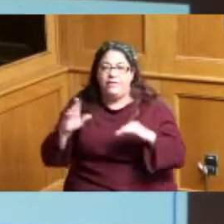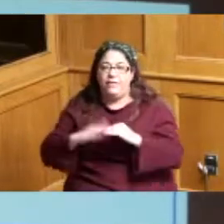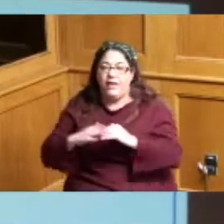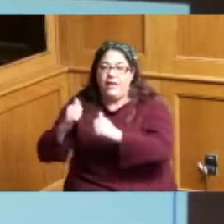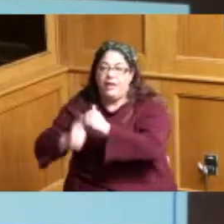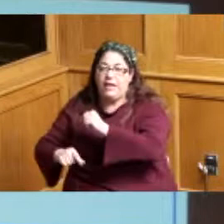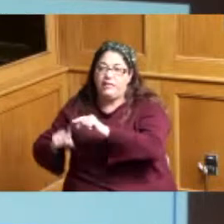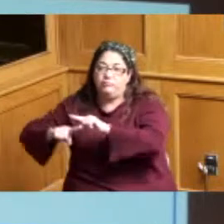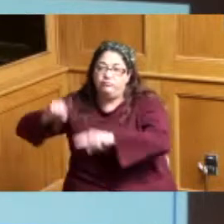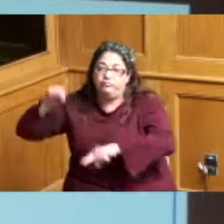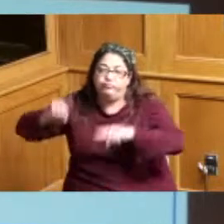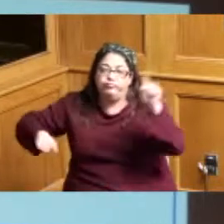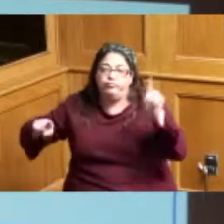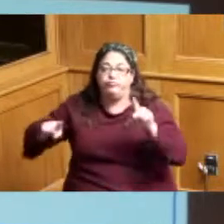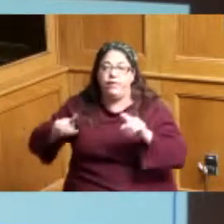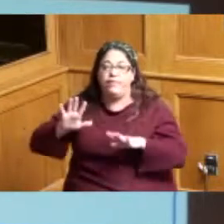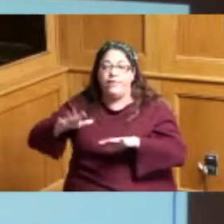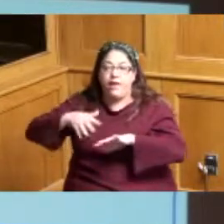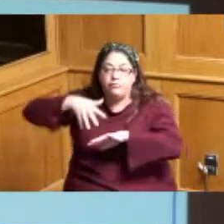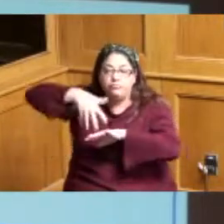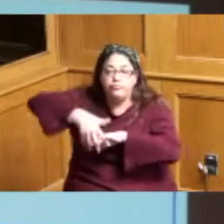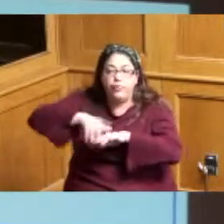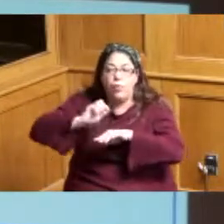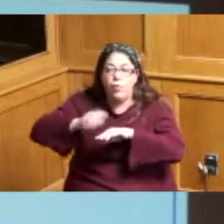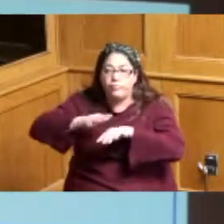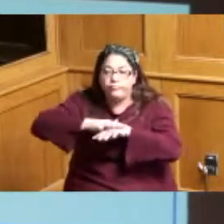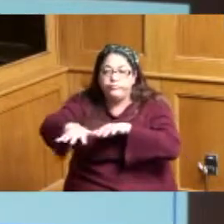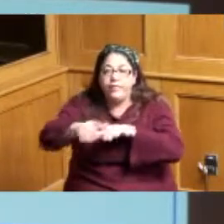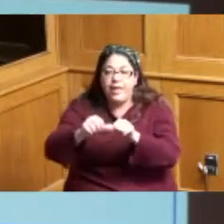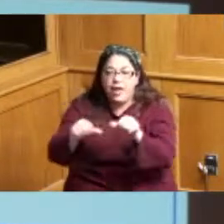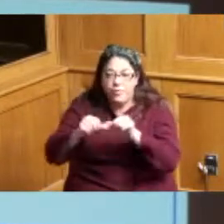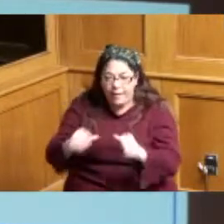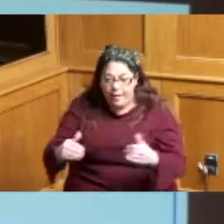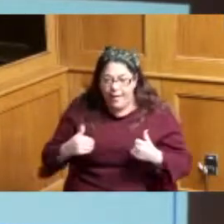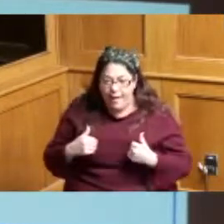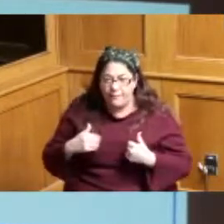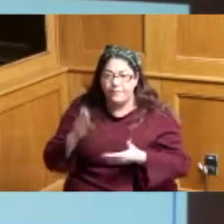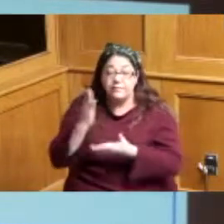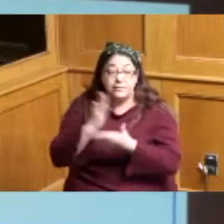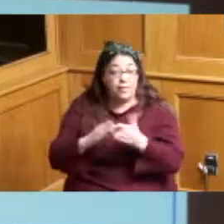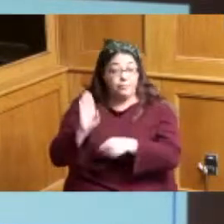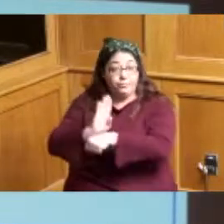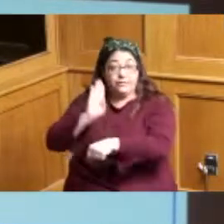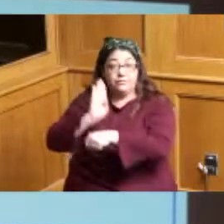of amount of impervious area they have so it's industry best practice to have an individually